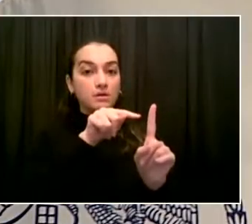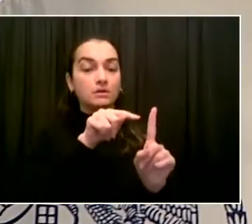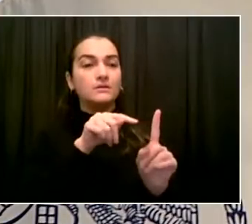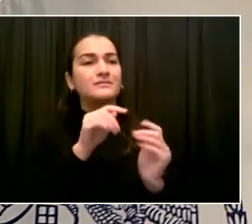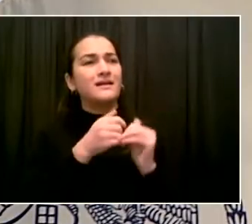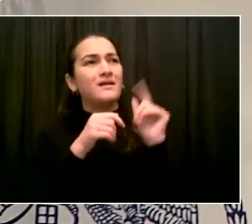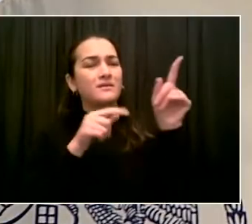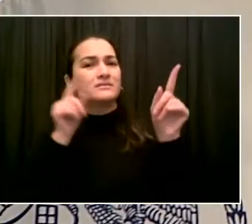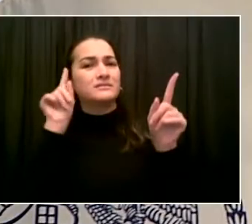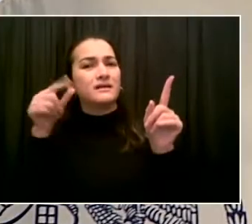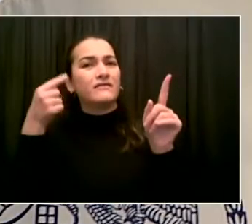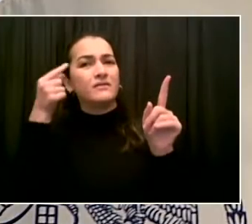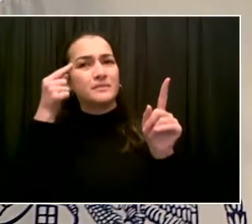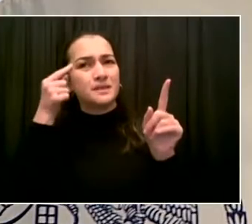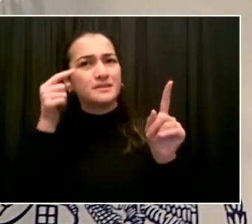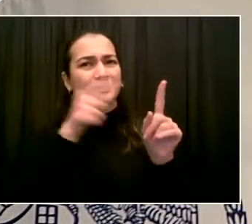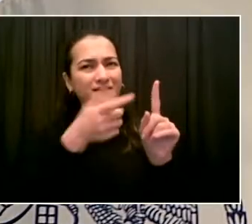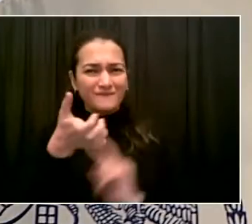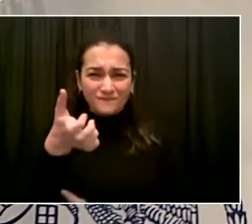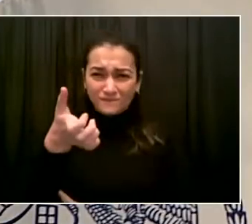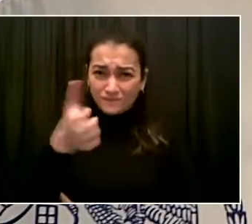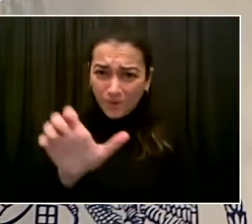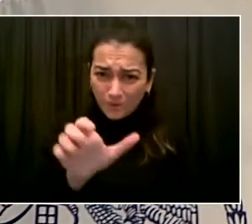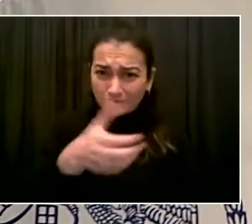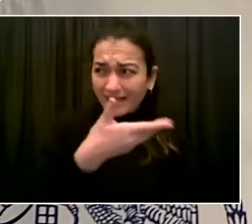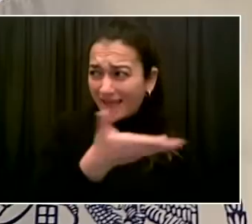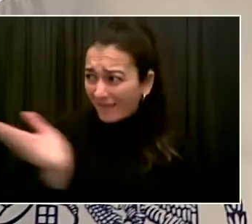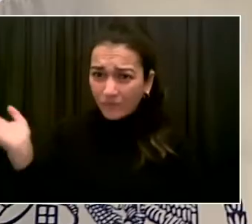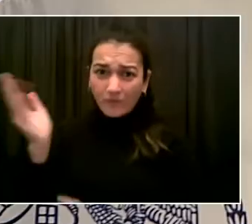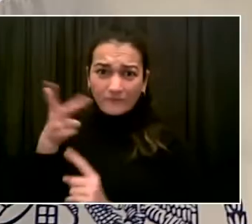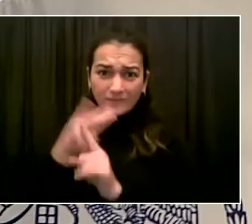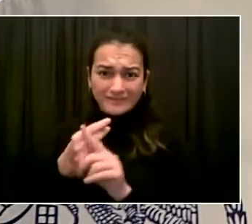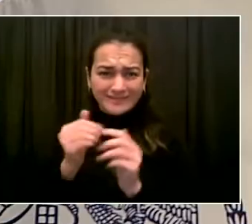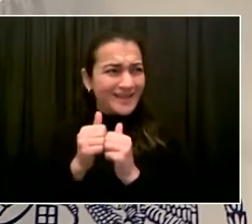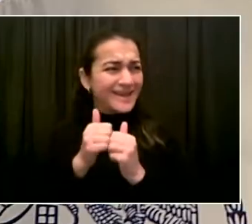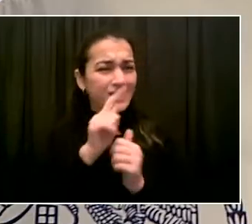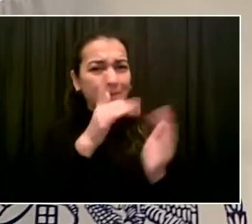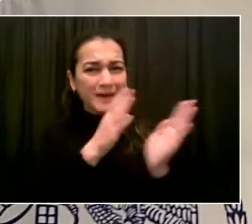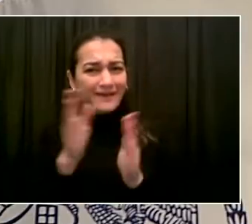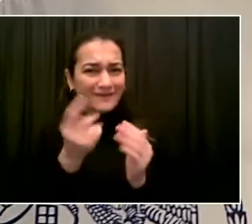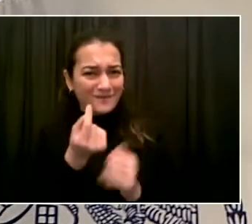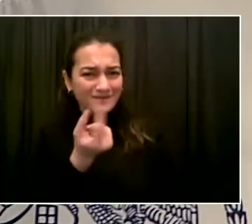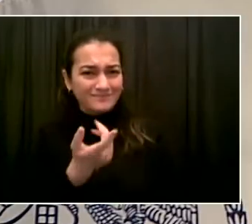IS THE LEGAL ADVICE YOU GOT IN TERMS OF HOW THS IISLE GL?A HOW CAN THE CITY COMPEL CONDITIONS ON EMPLOYEMNT AND PARTICIPATING IN